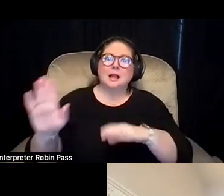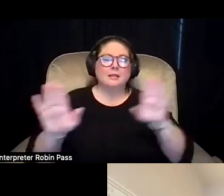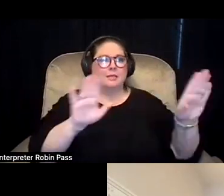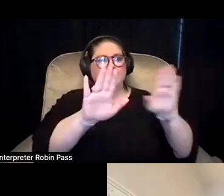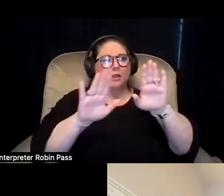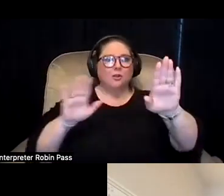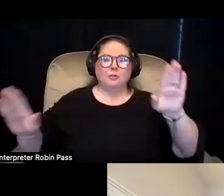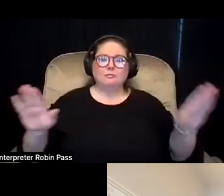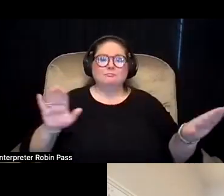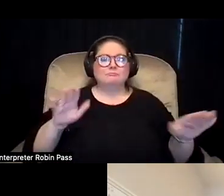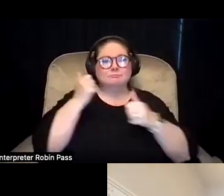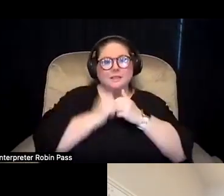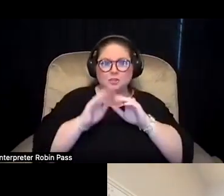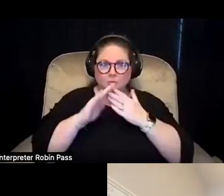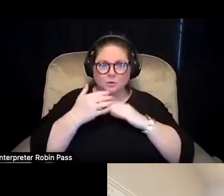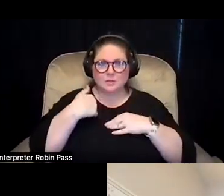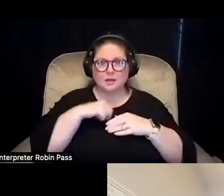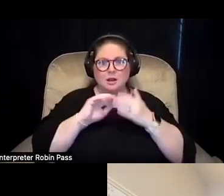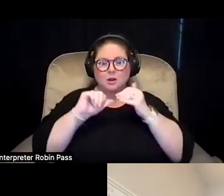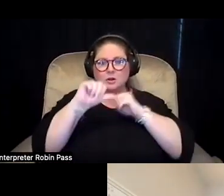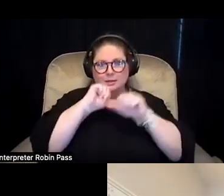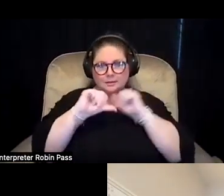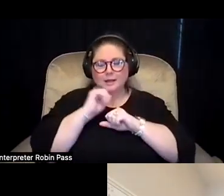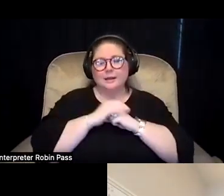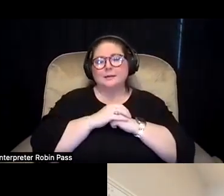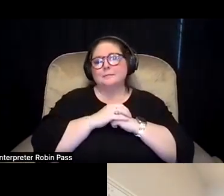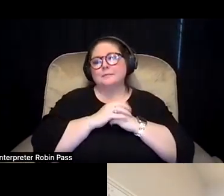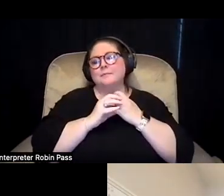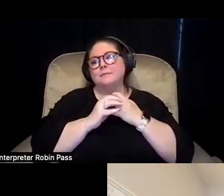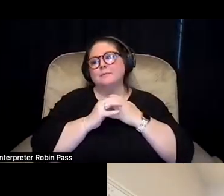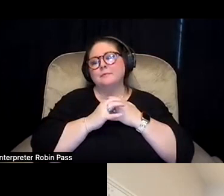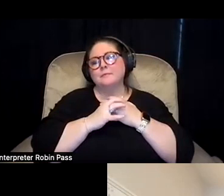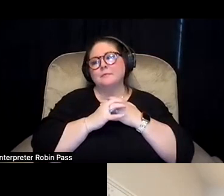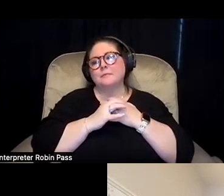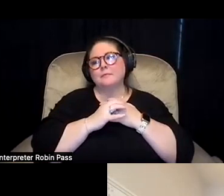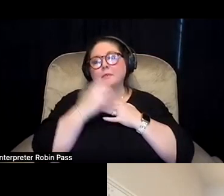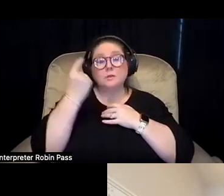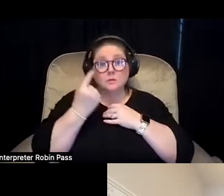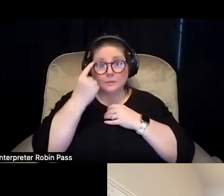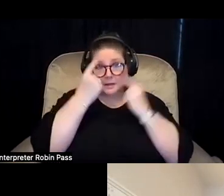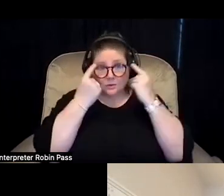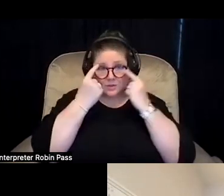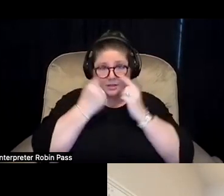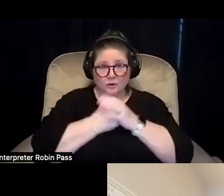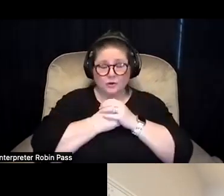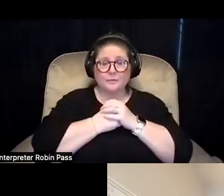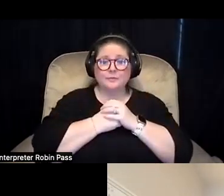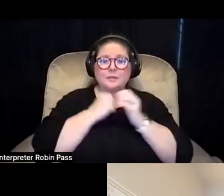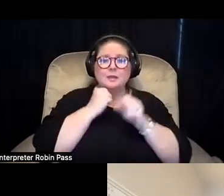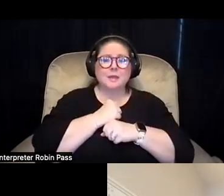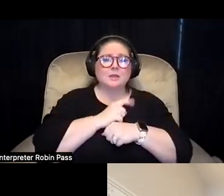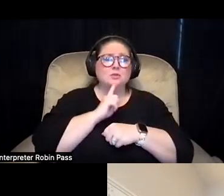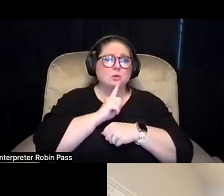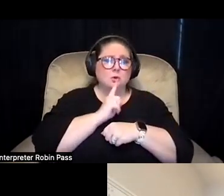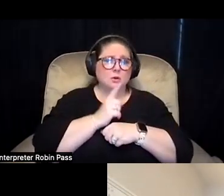and you know in our society and so something to consider is making sure before you enter